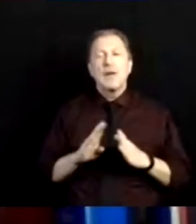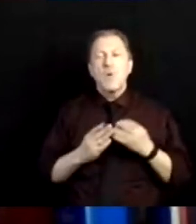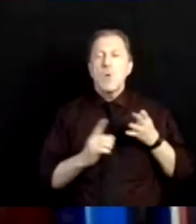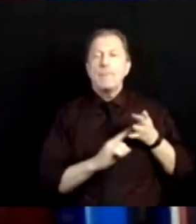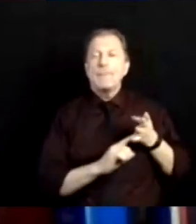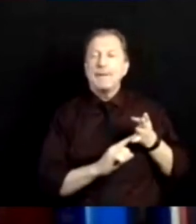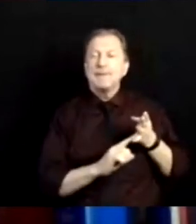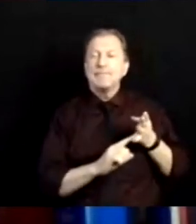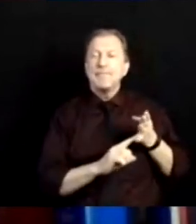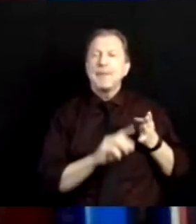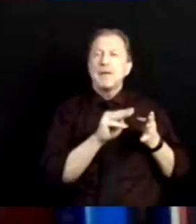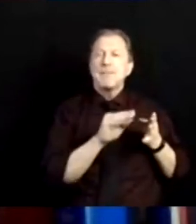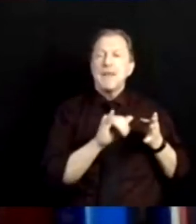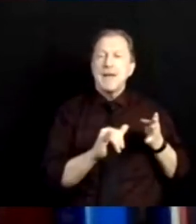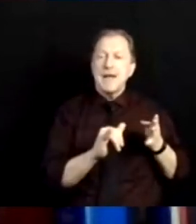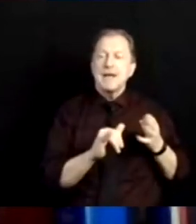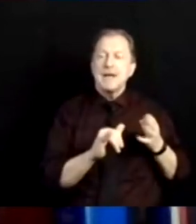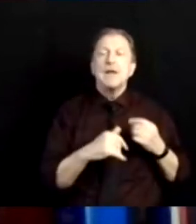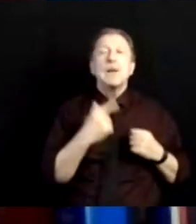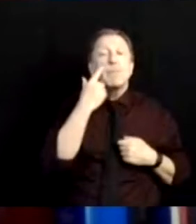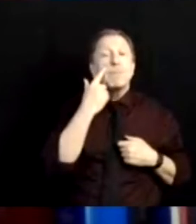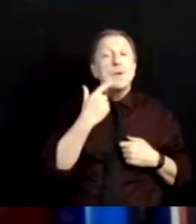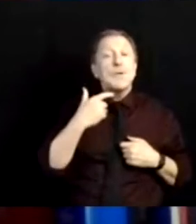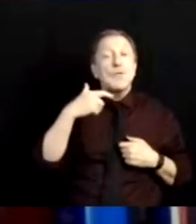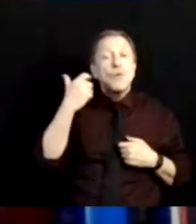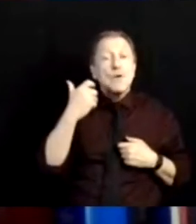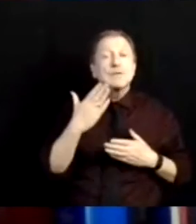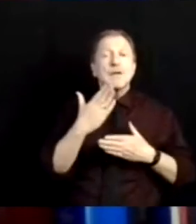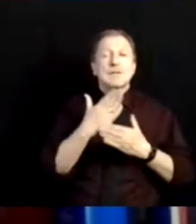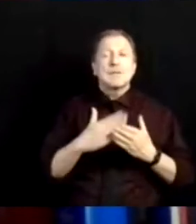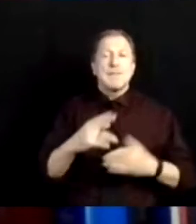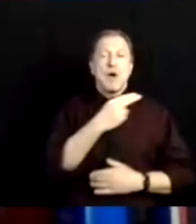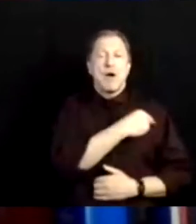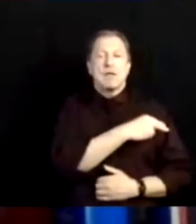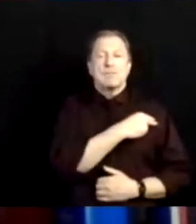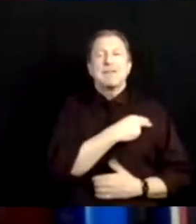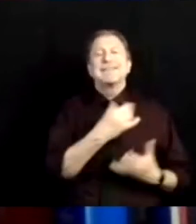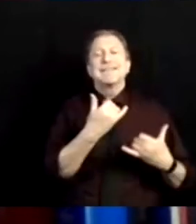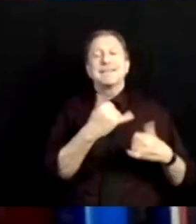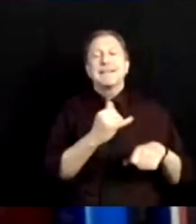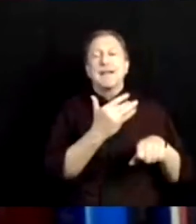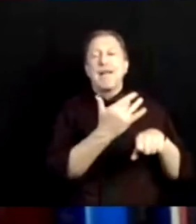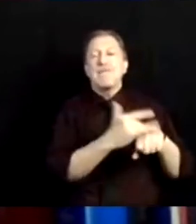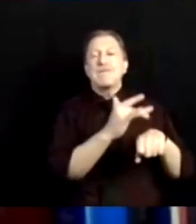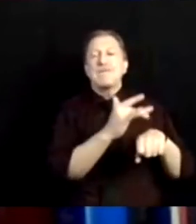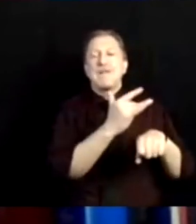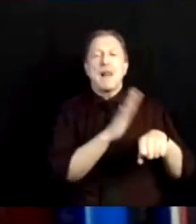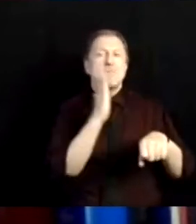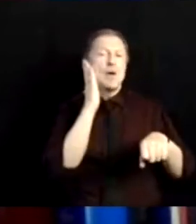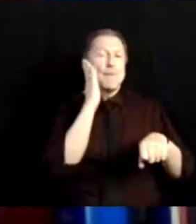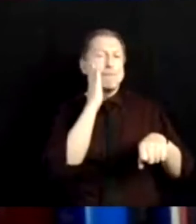OF JUNE OR LATER. BUT INSTEAD WE LOOKED AT THE HOSPITALIZATION NUMBERS. WE LOOKED AT THE HOSPITAL